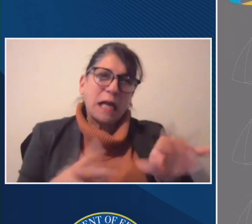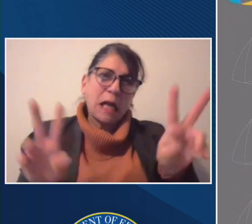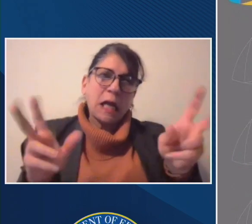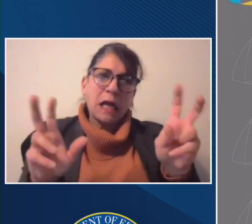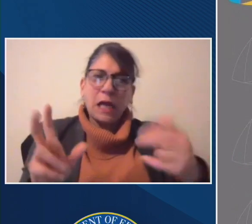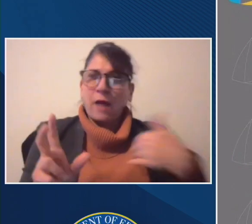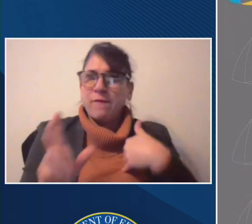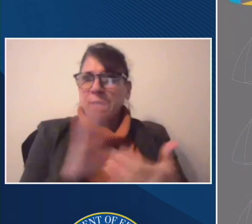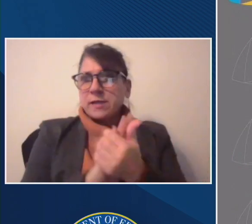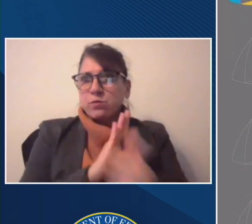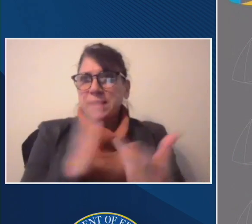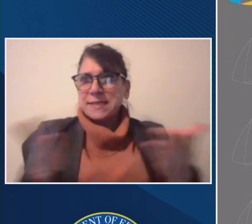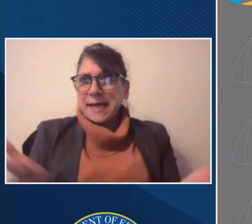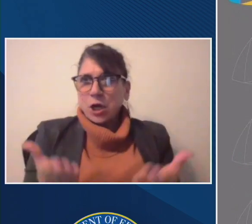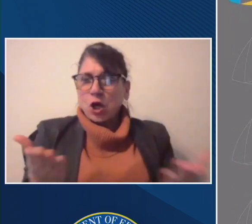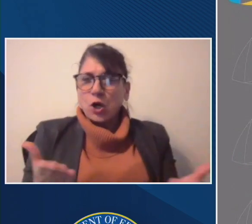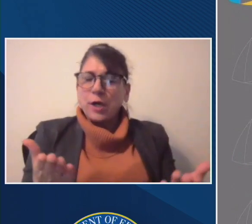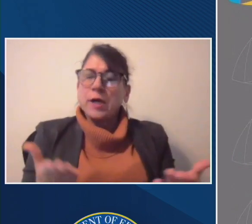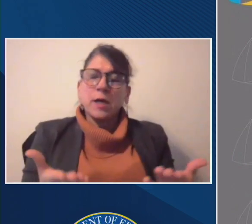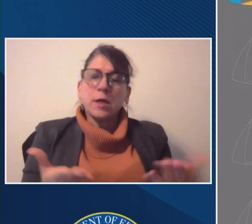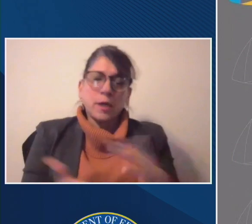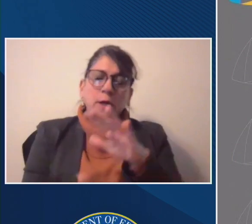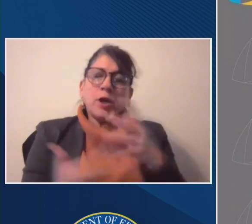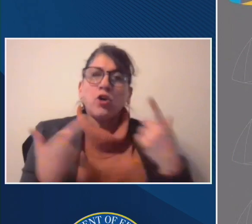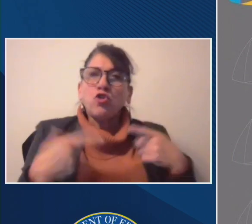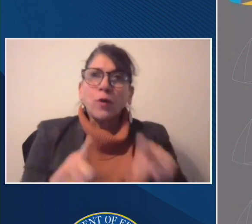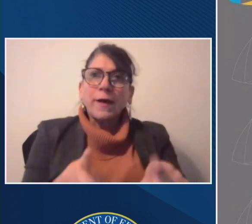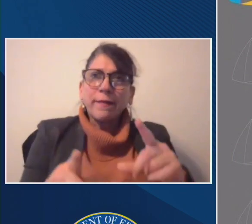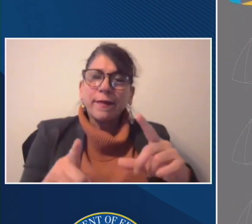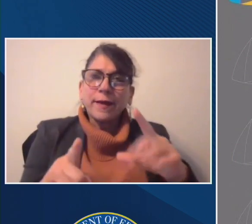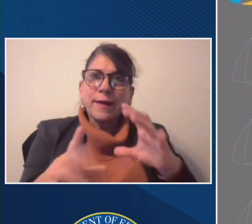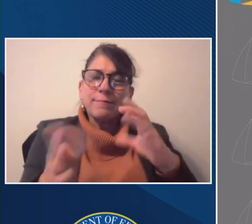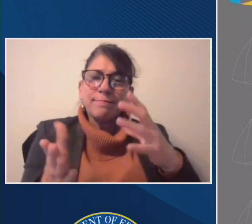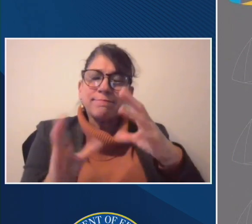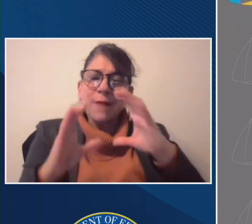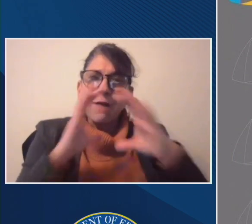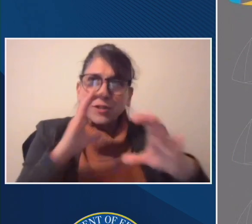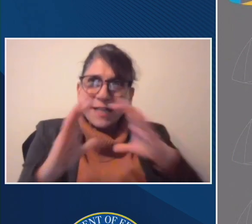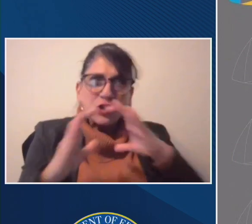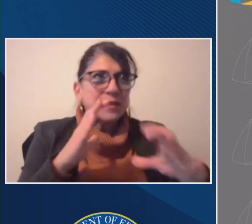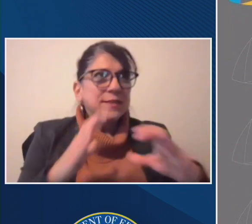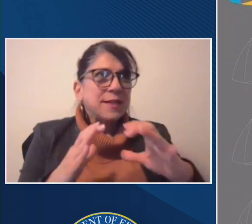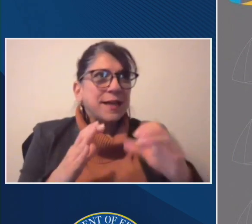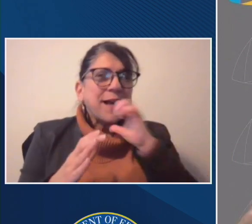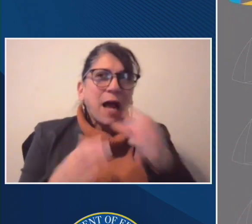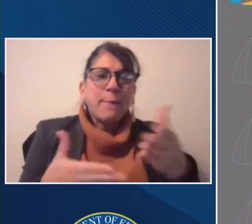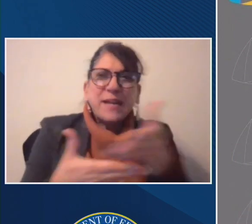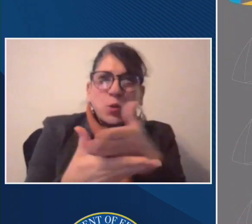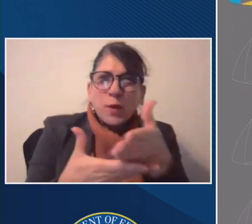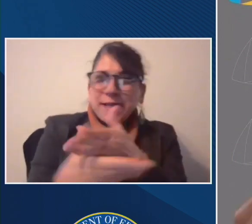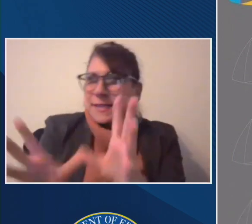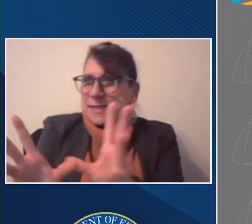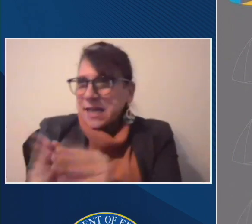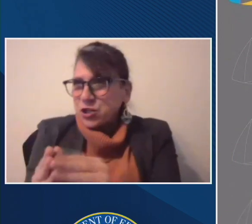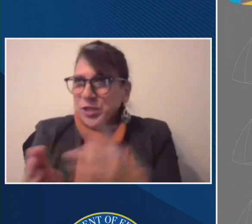and in the midst of the conversations instead of stat, you know, in between sessions as we make revisions for the next